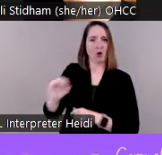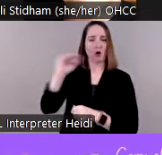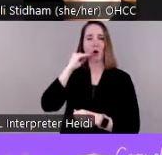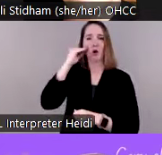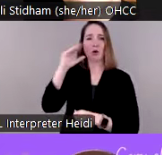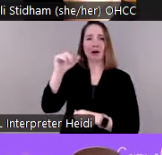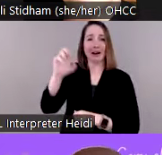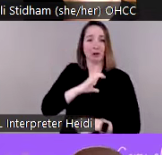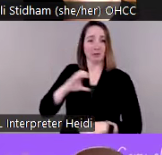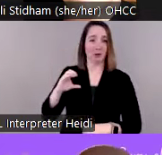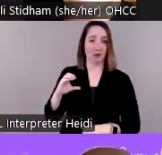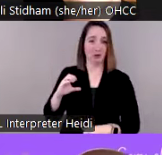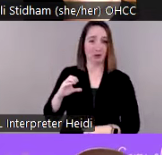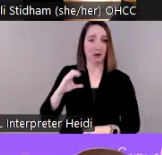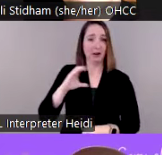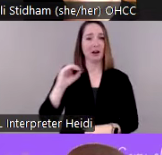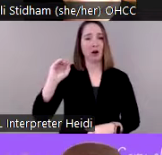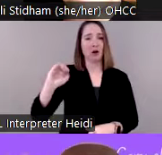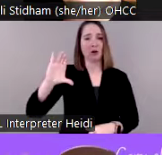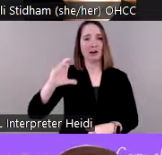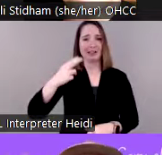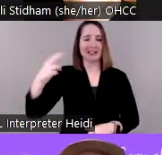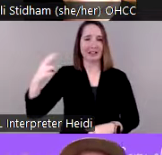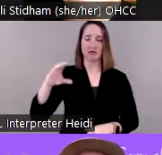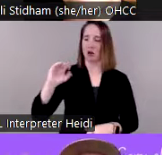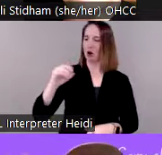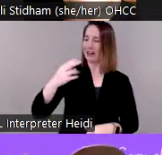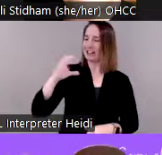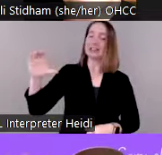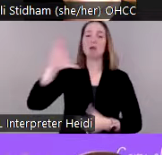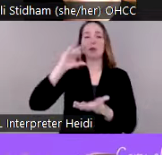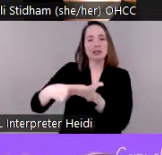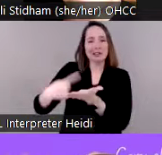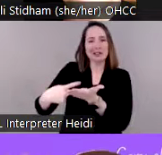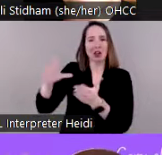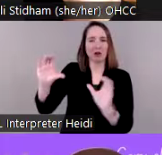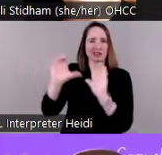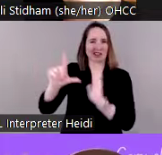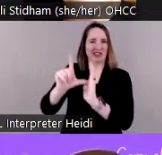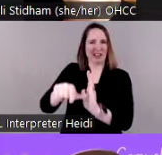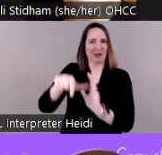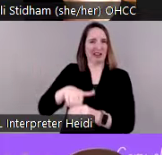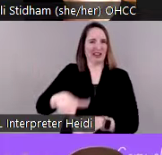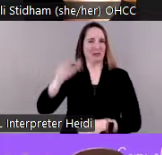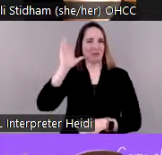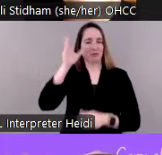Commission. And the OHCC is going to be discussing those certifications later in